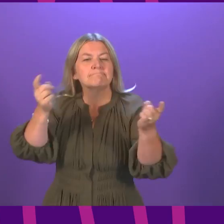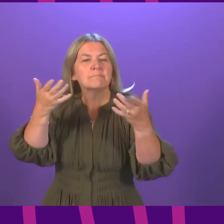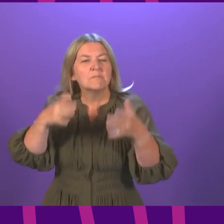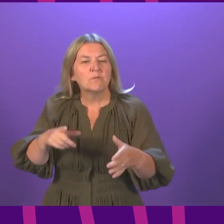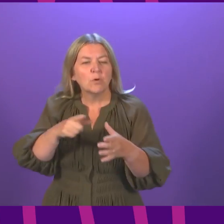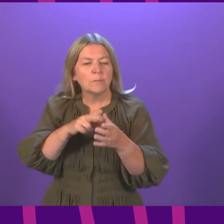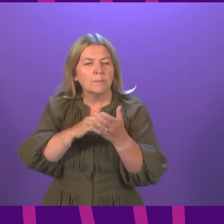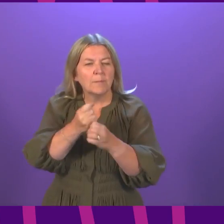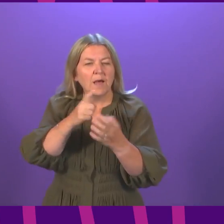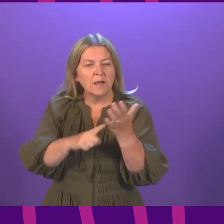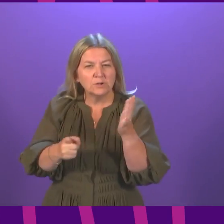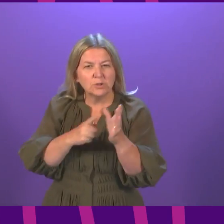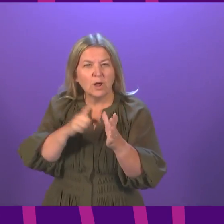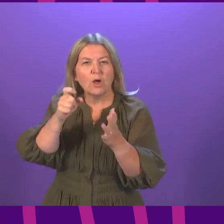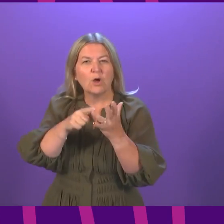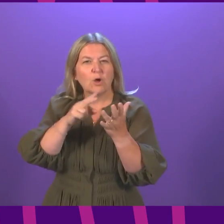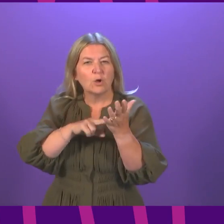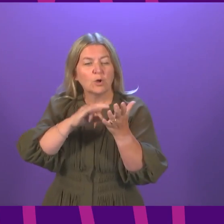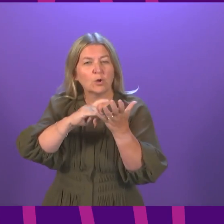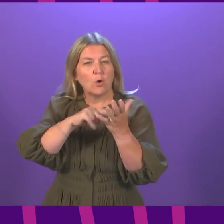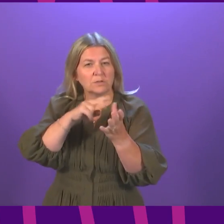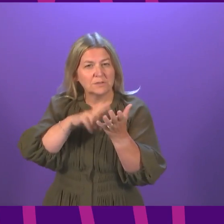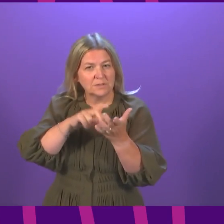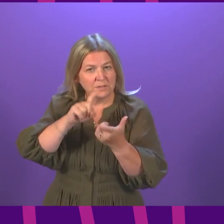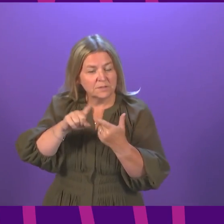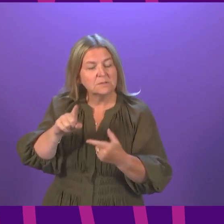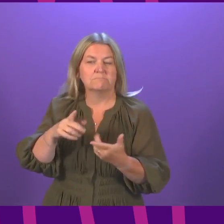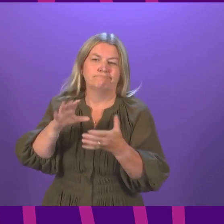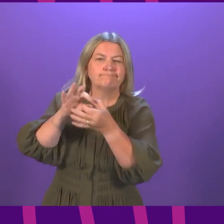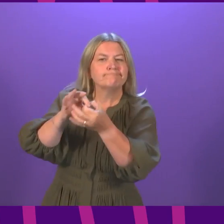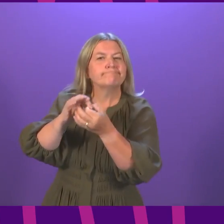reduce drug deaths in Scotland. The minister will take questions at the end of her statement,